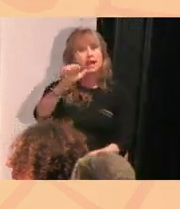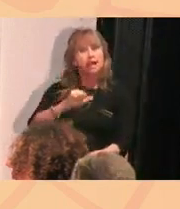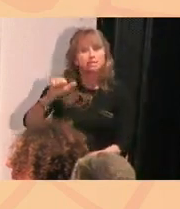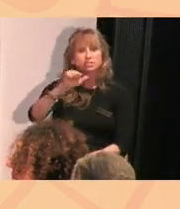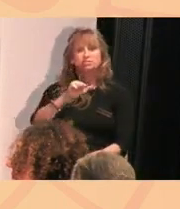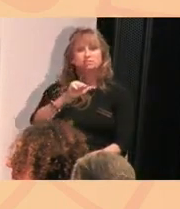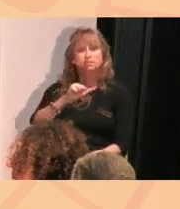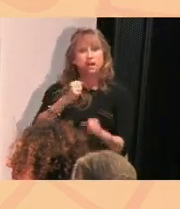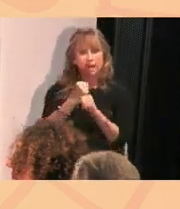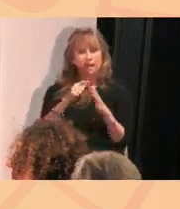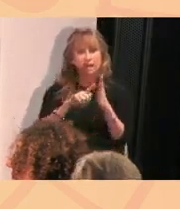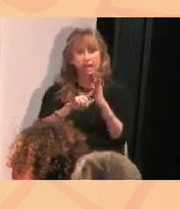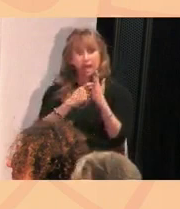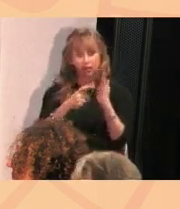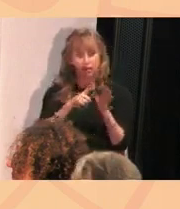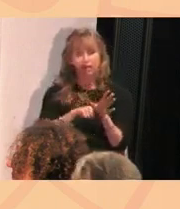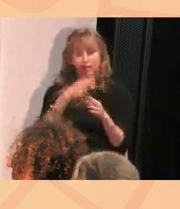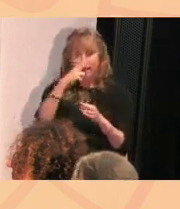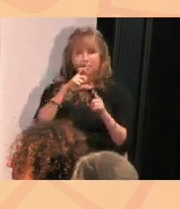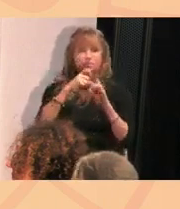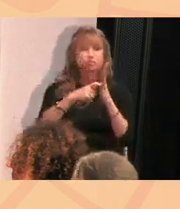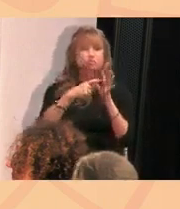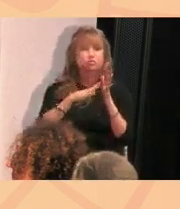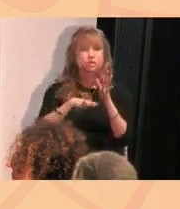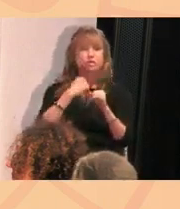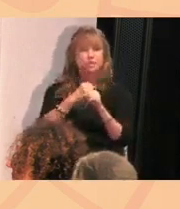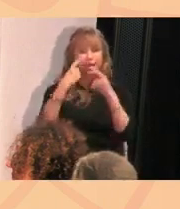of Aboriginal art that went to New York,